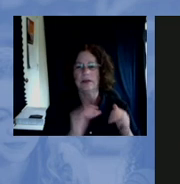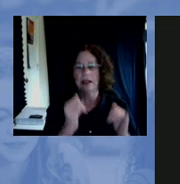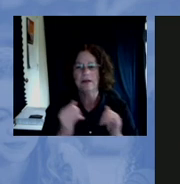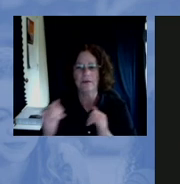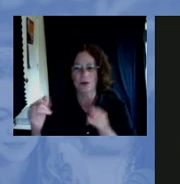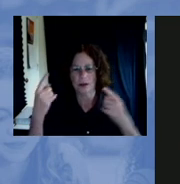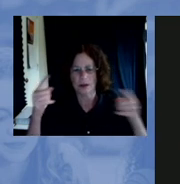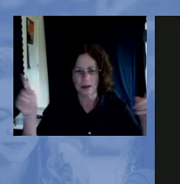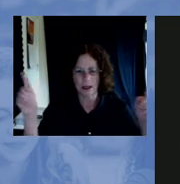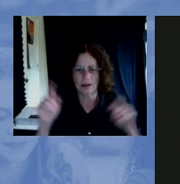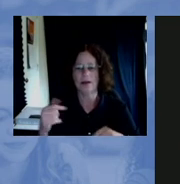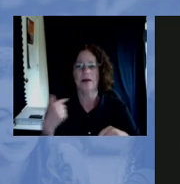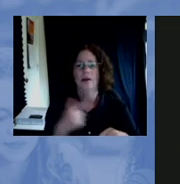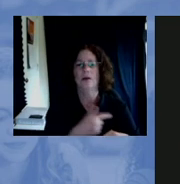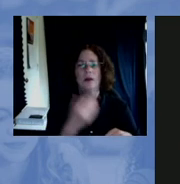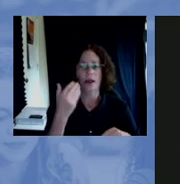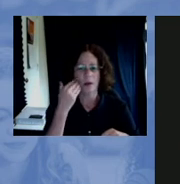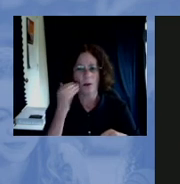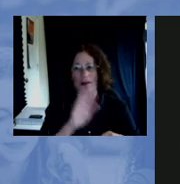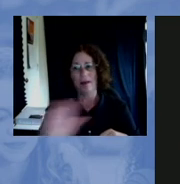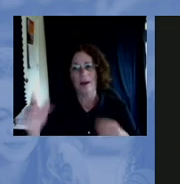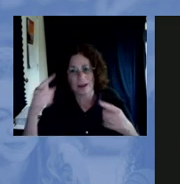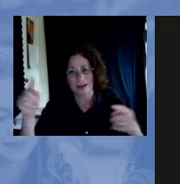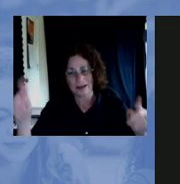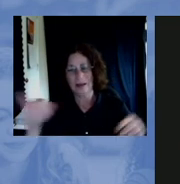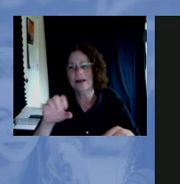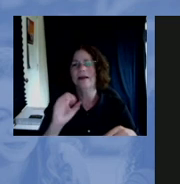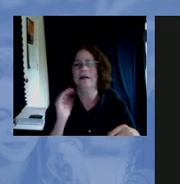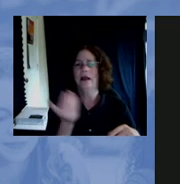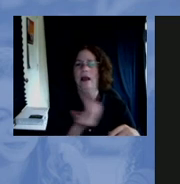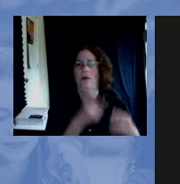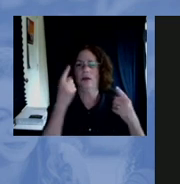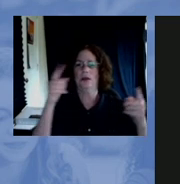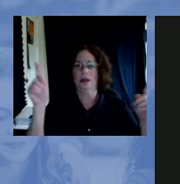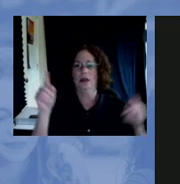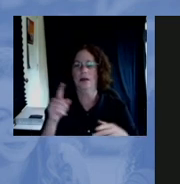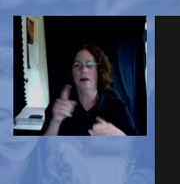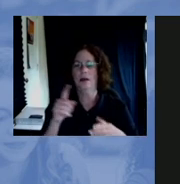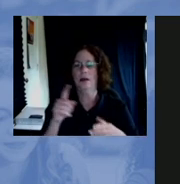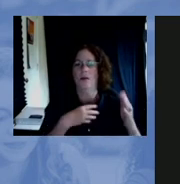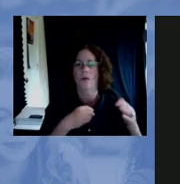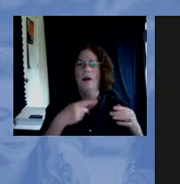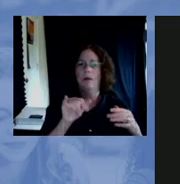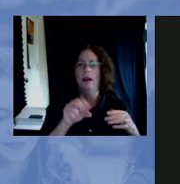WE KNOW THEIR SUCCESS IS OUR SUCCESS. WHAT WHITE PLAINS HAS DONE AND I'LL TALK A